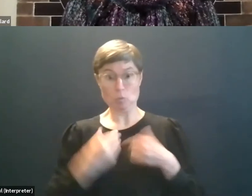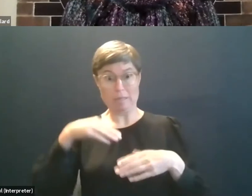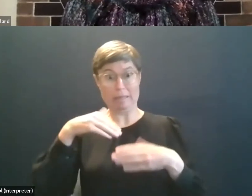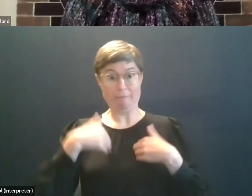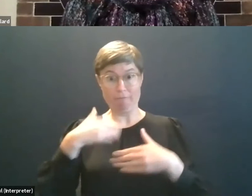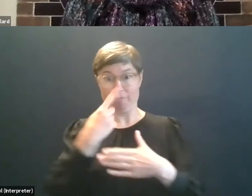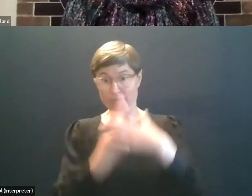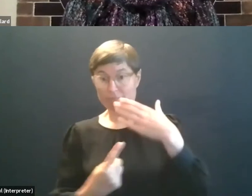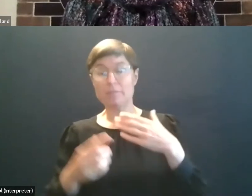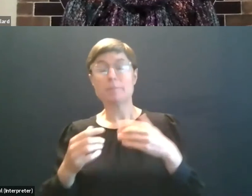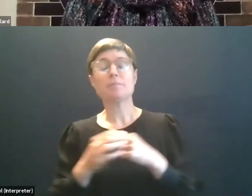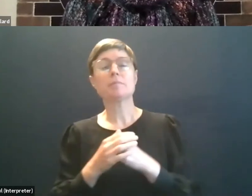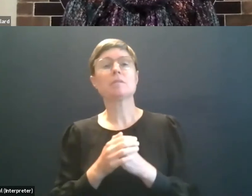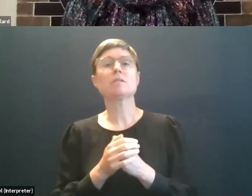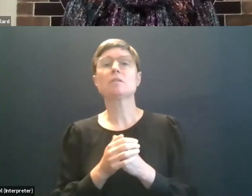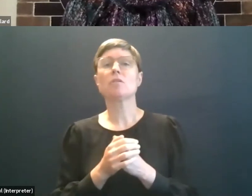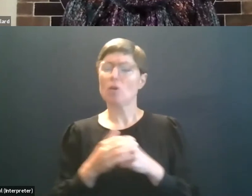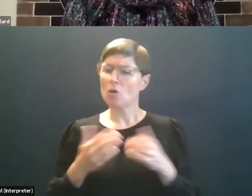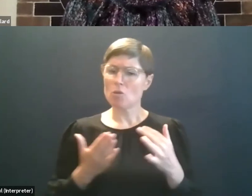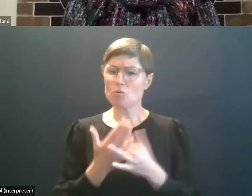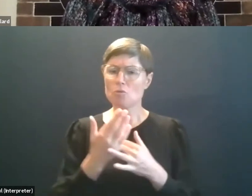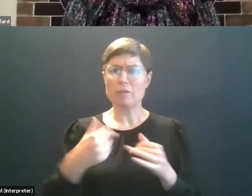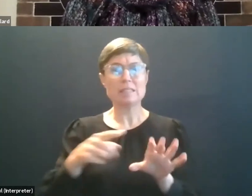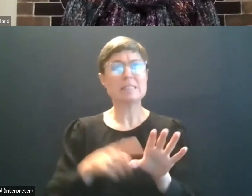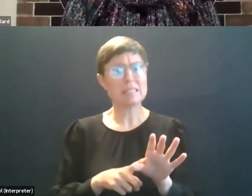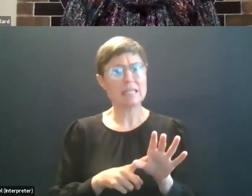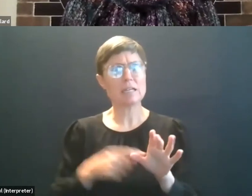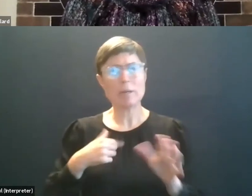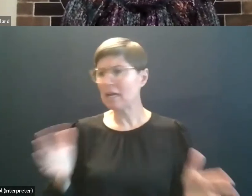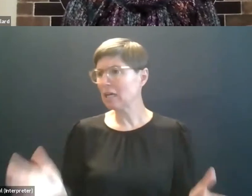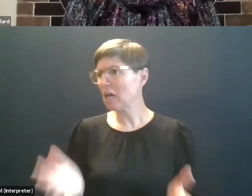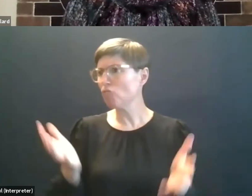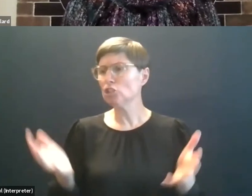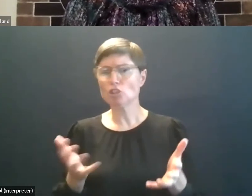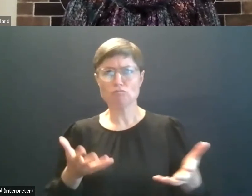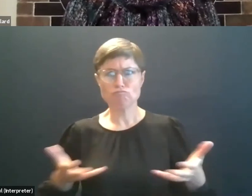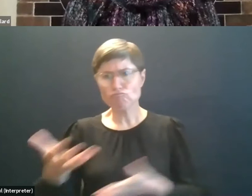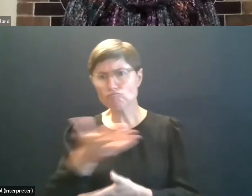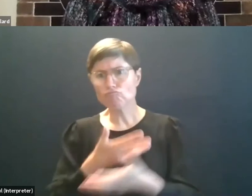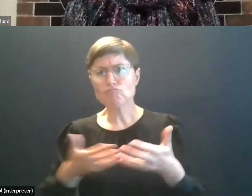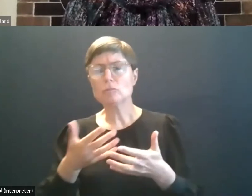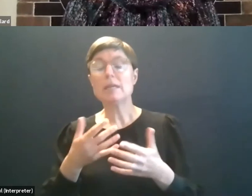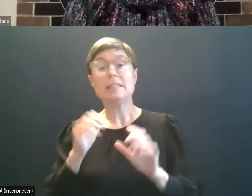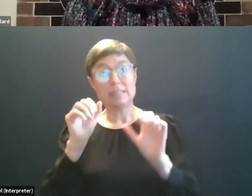of 2020, have really been encouraging conversations for people to look out for themselves but